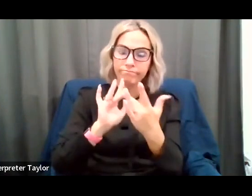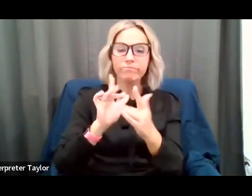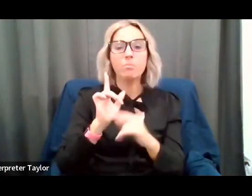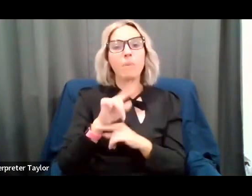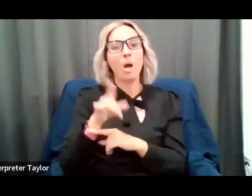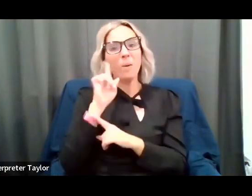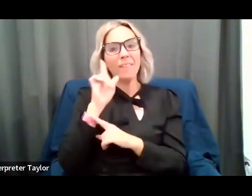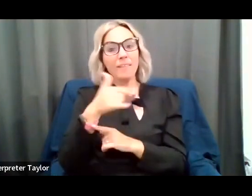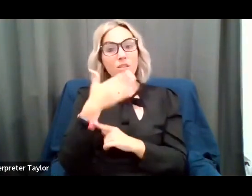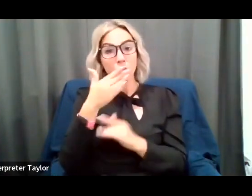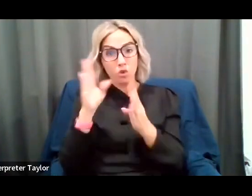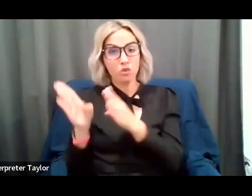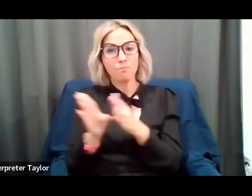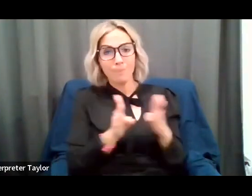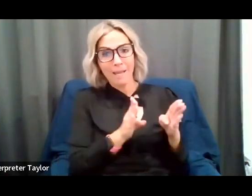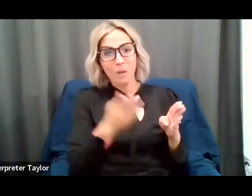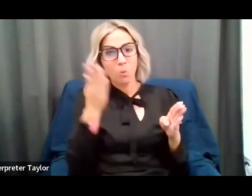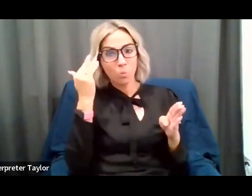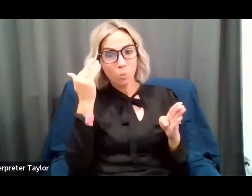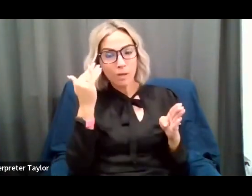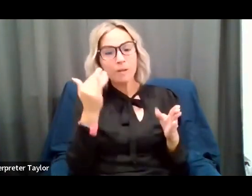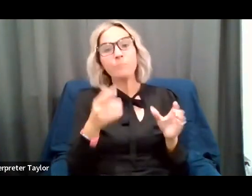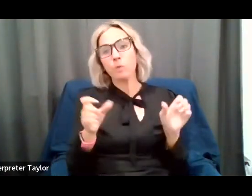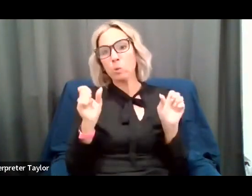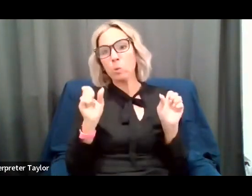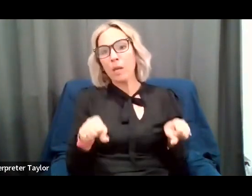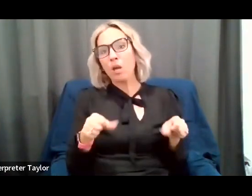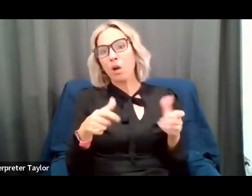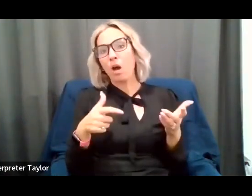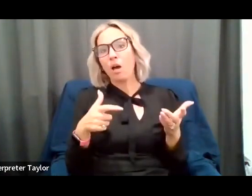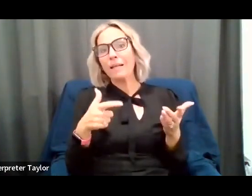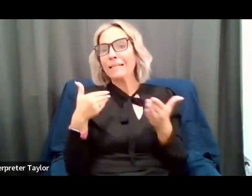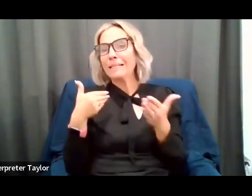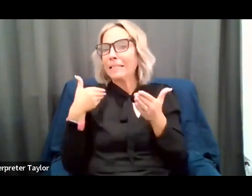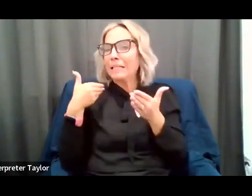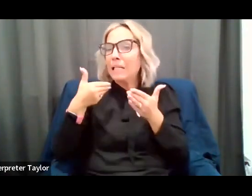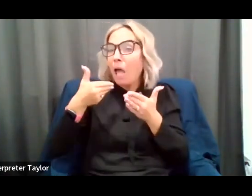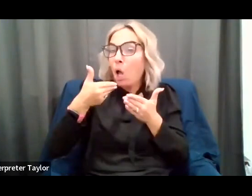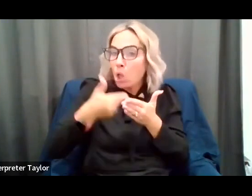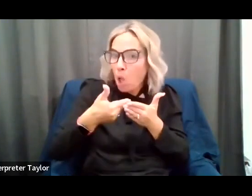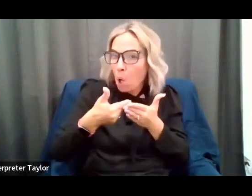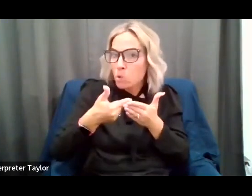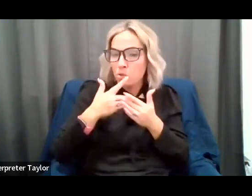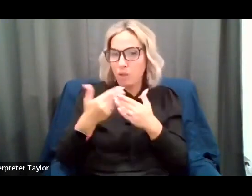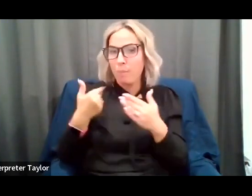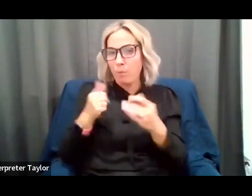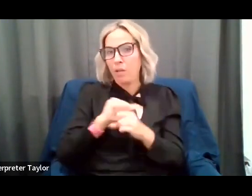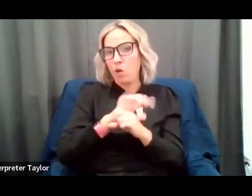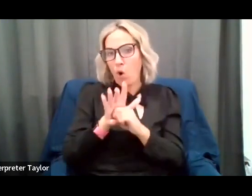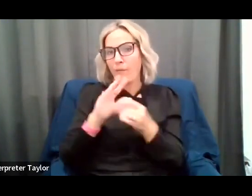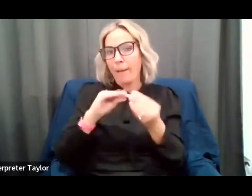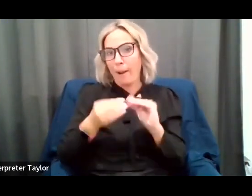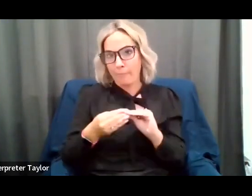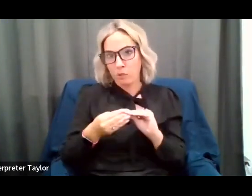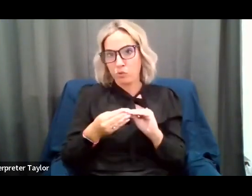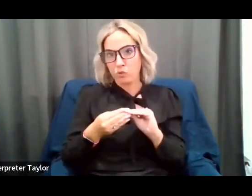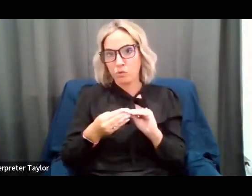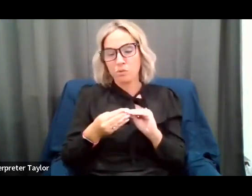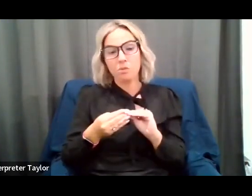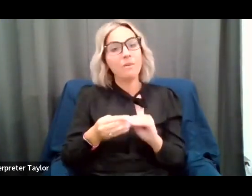a good strategy because we were able to like get close to our pre-pandemic numbers. Um, and we're definitely recovering.